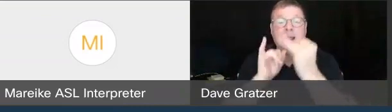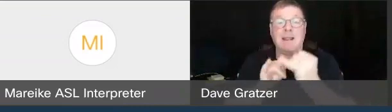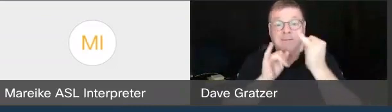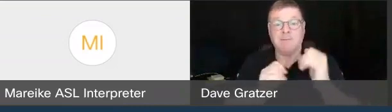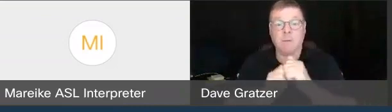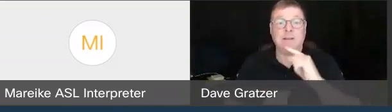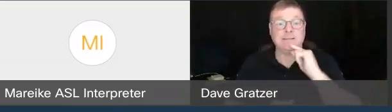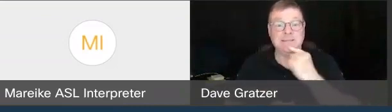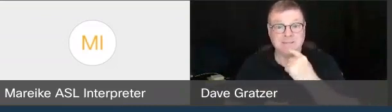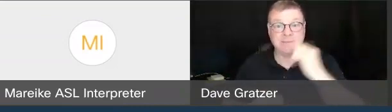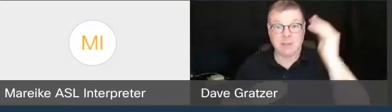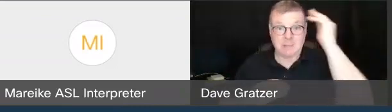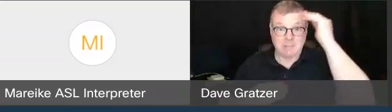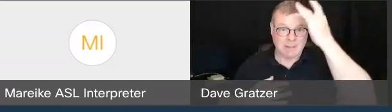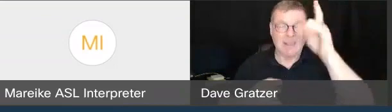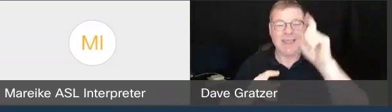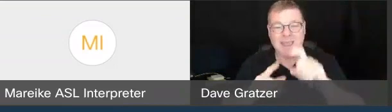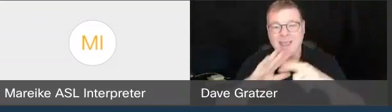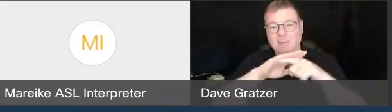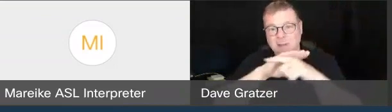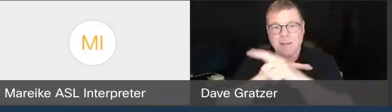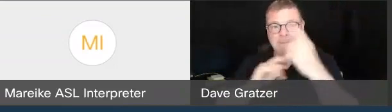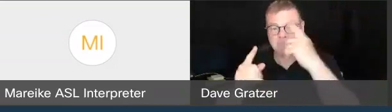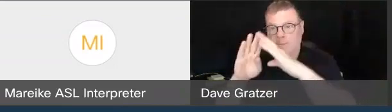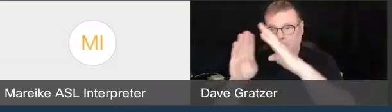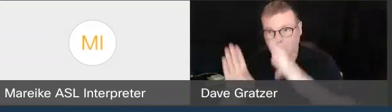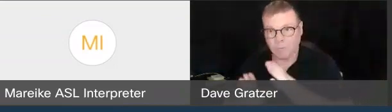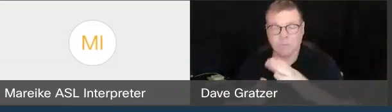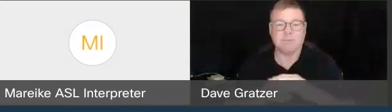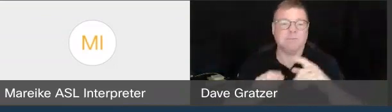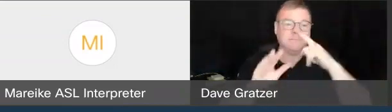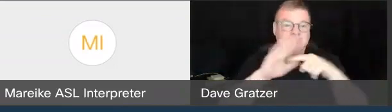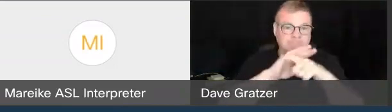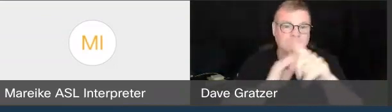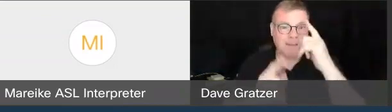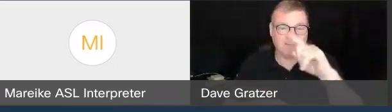need to navigate different systems, One for housing, one for substance use treatment, another